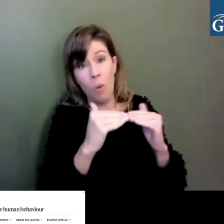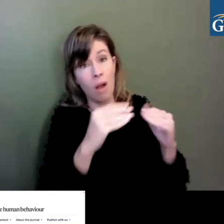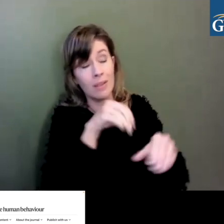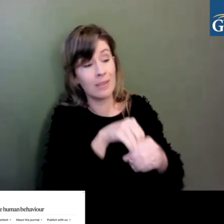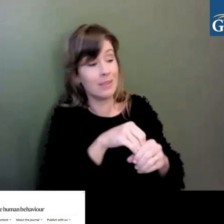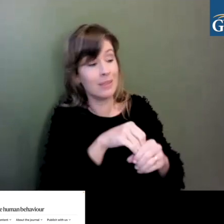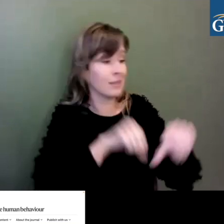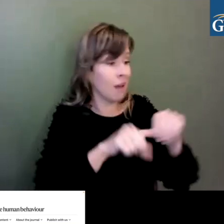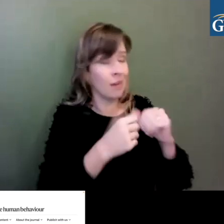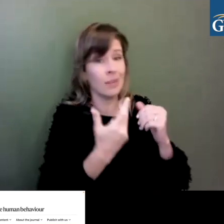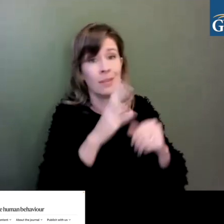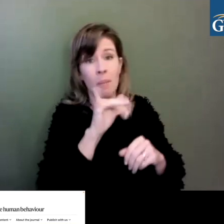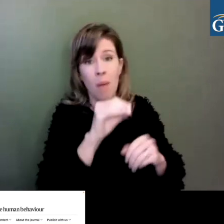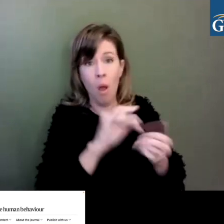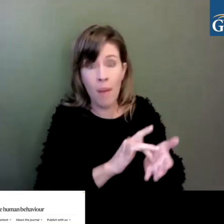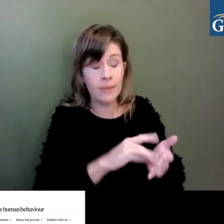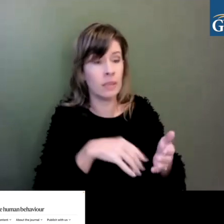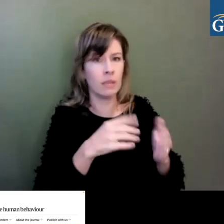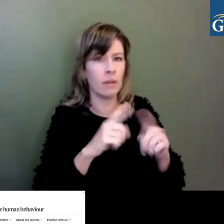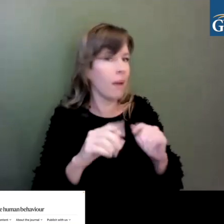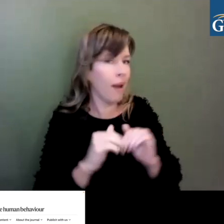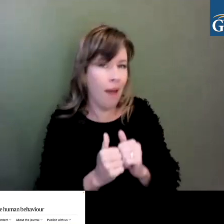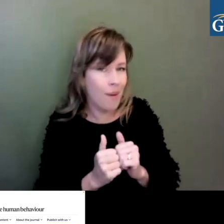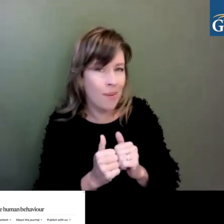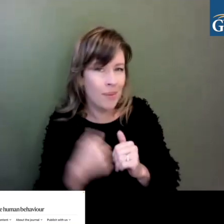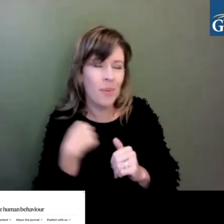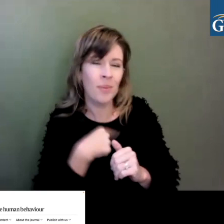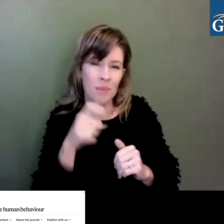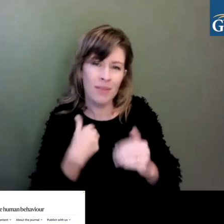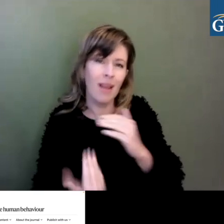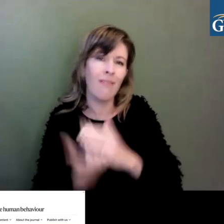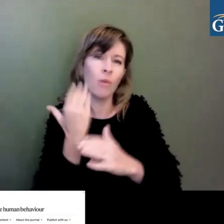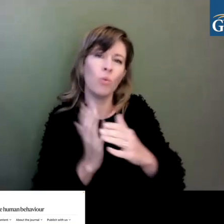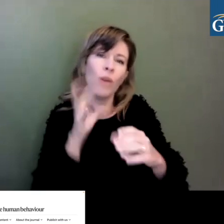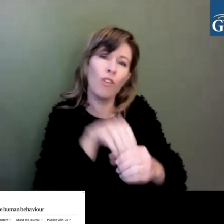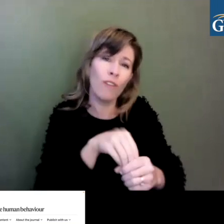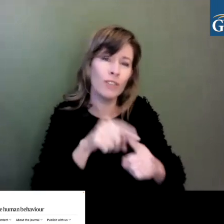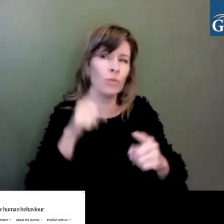We urgently need to develop new interventions to anticipate better the devastating ways that race,